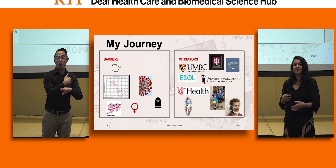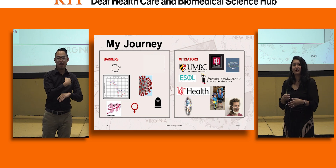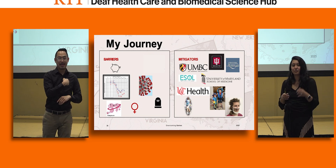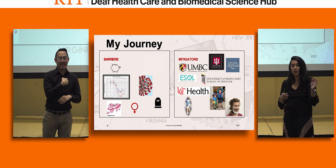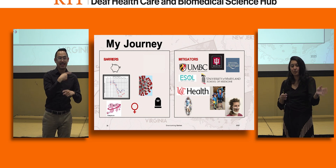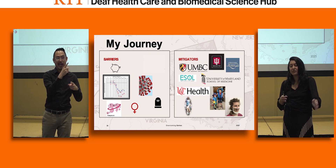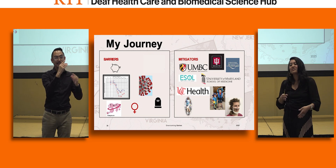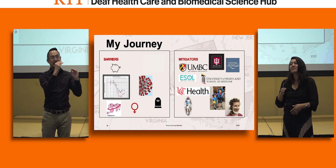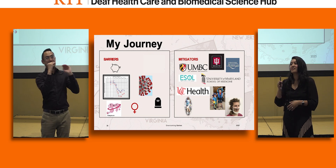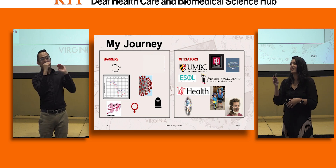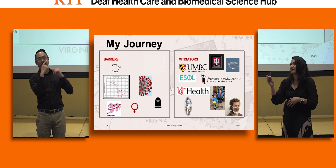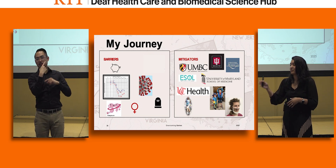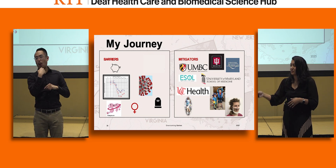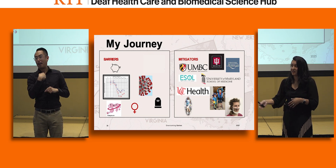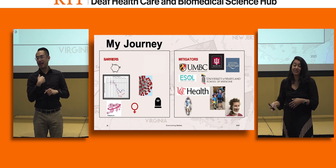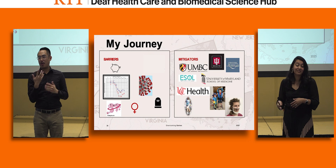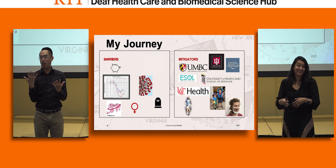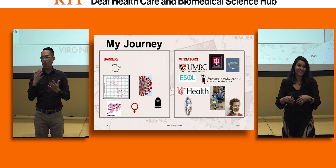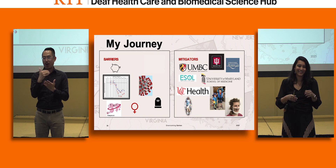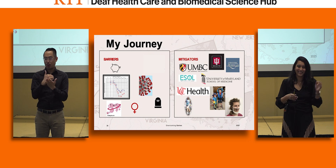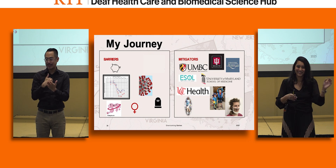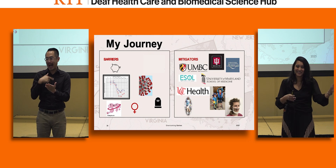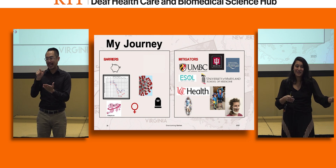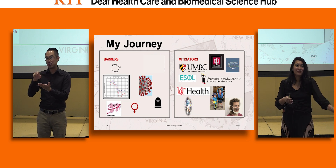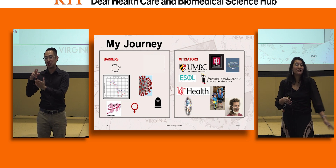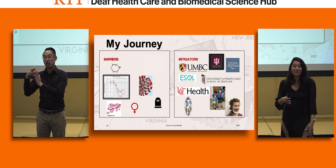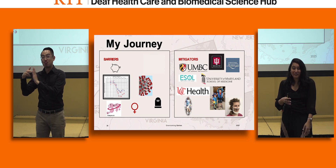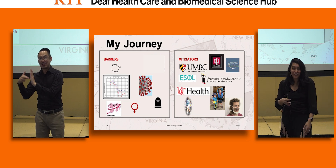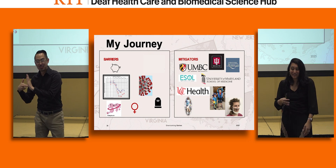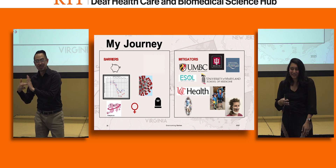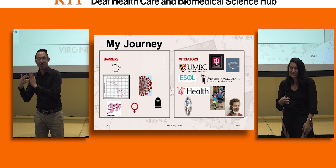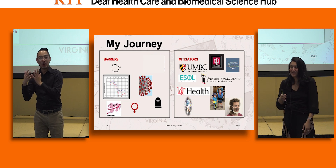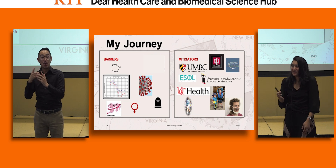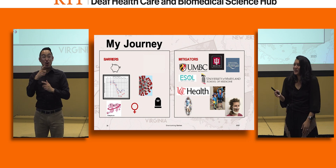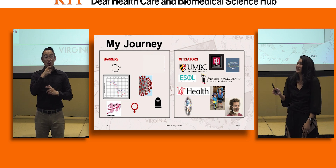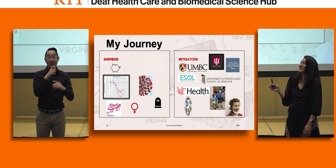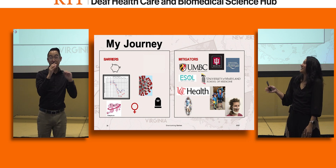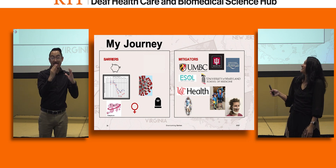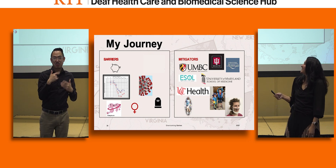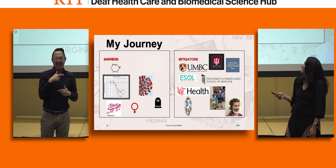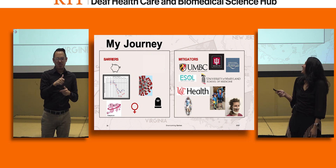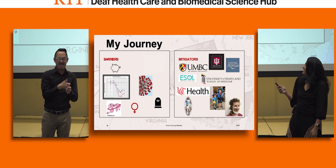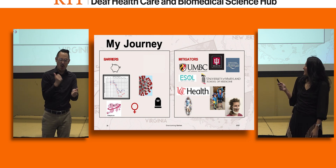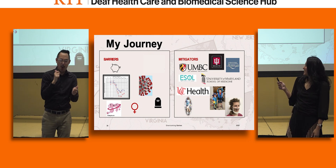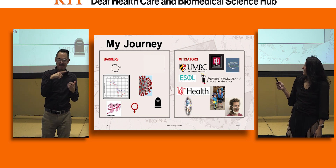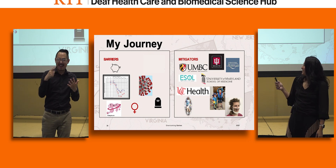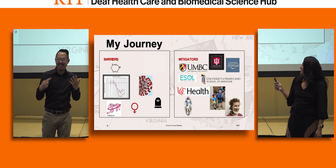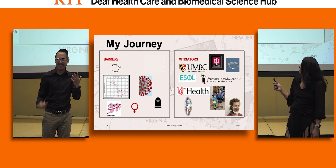on what courses to take or what not to take, and which professors to avoid, potentially.